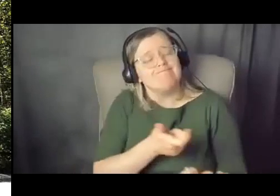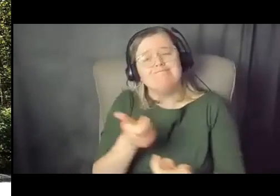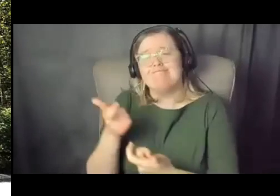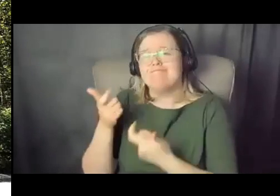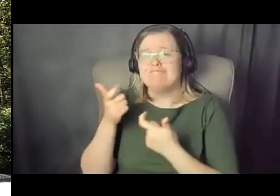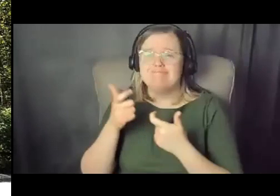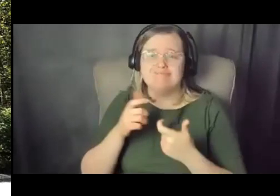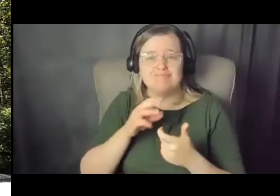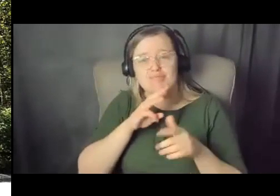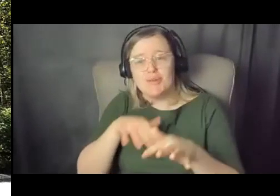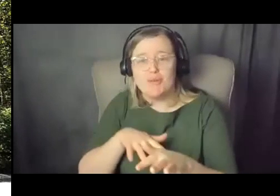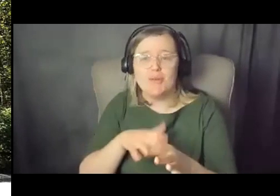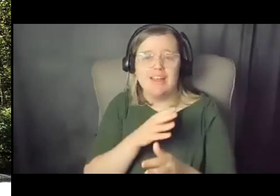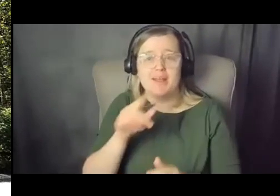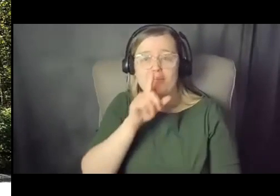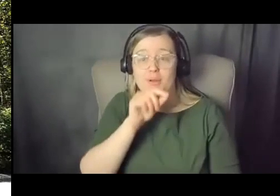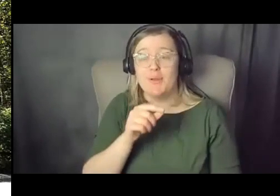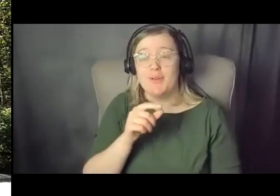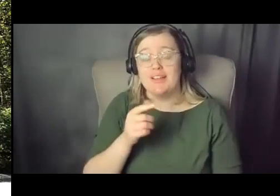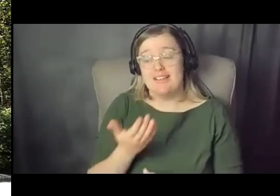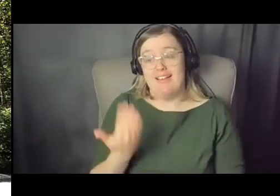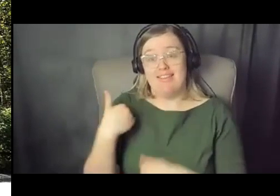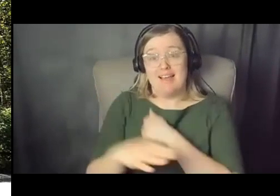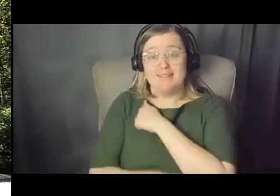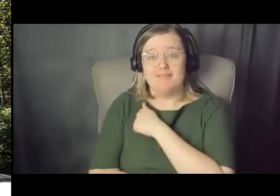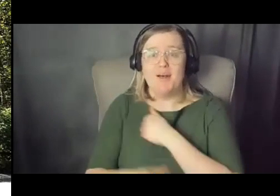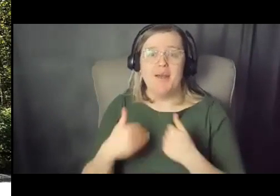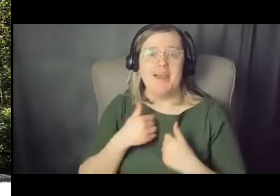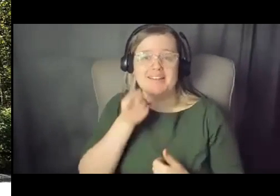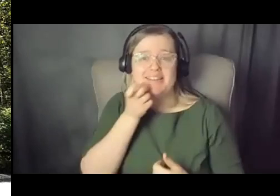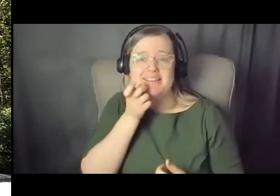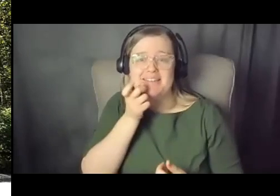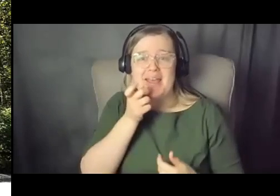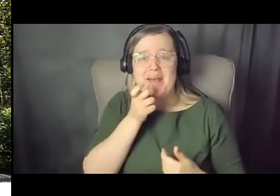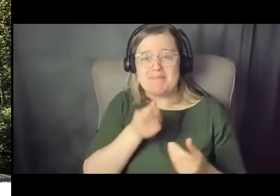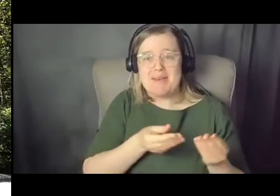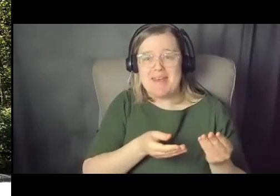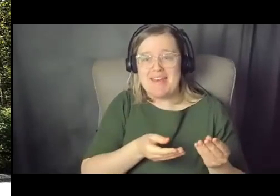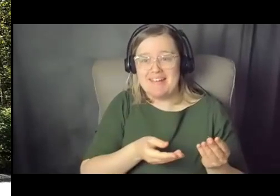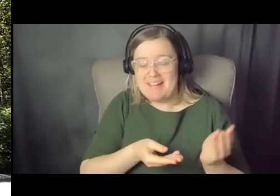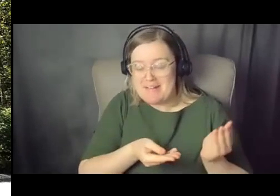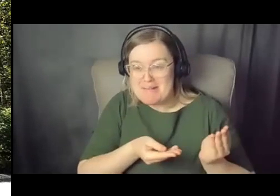There's a big salmon release last fall in the creek, and it was a great thing to watch.